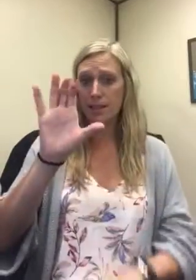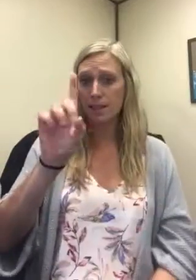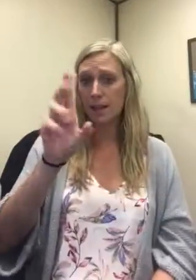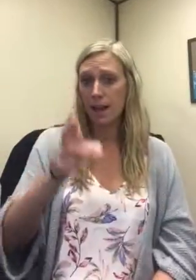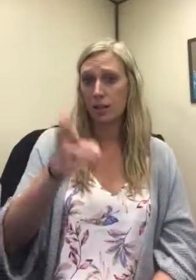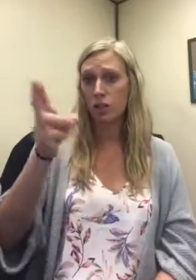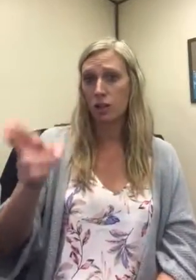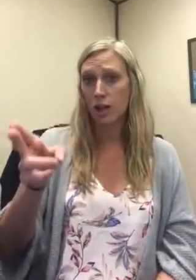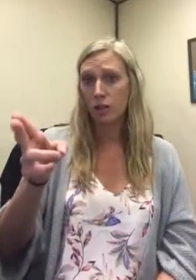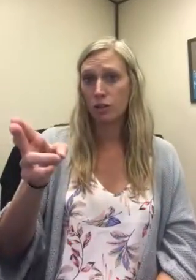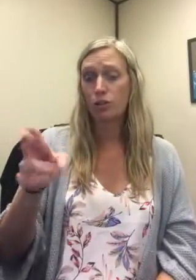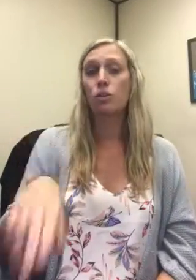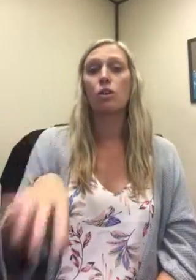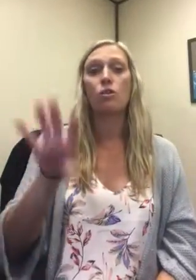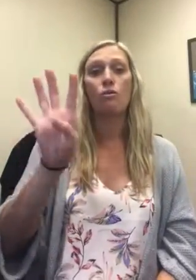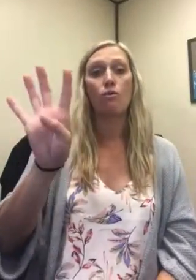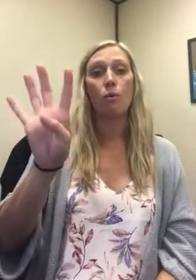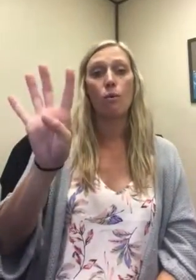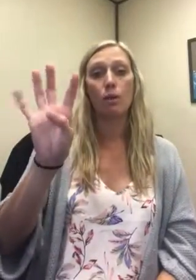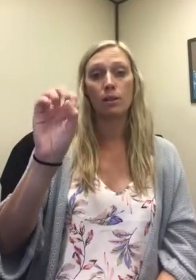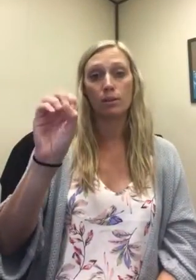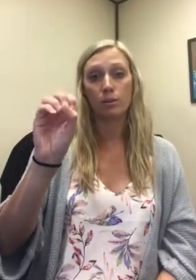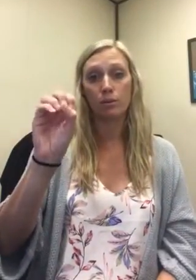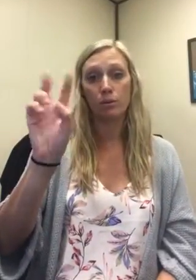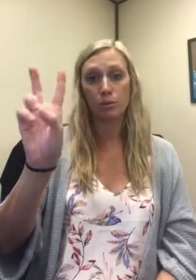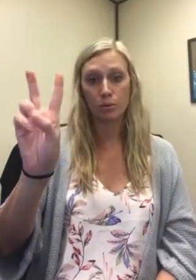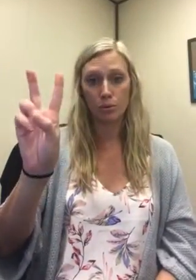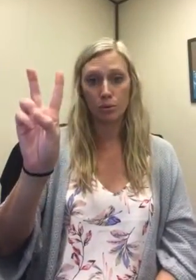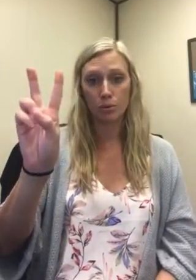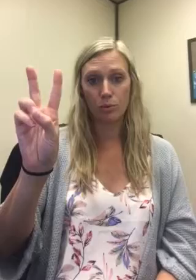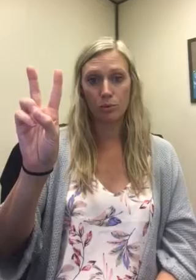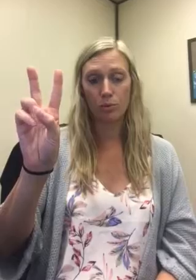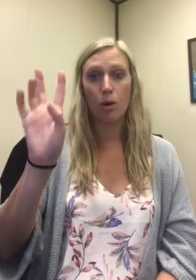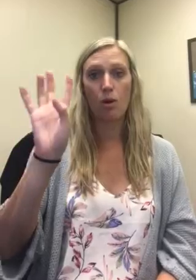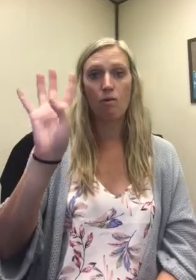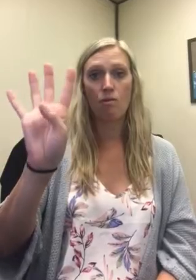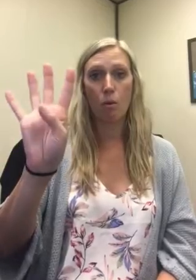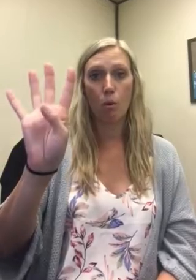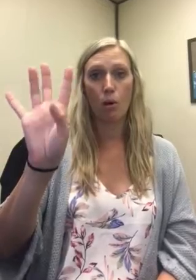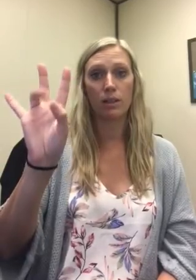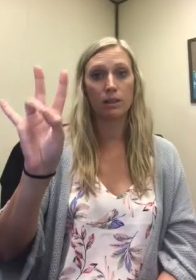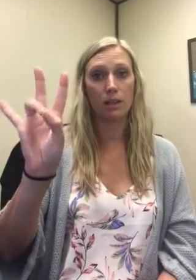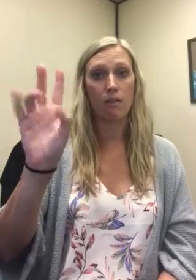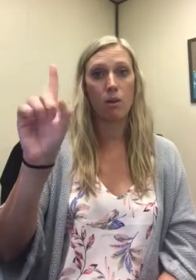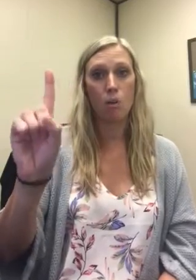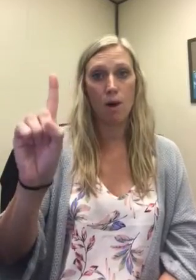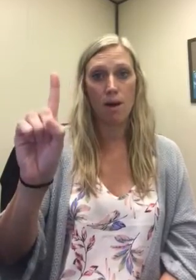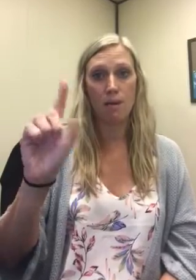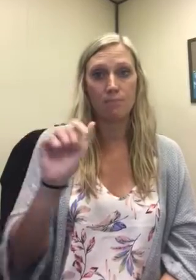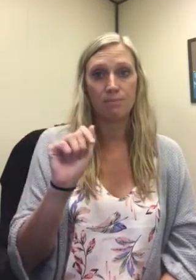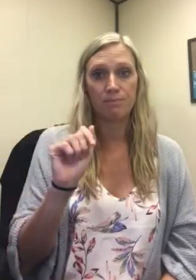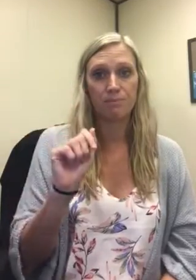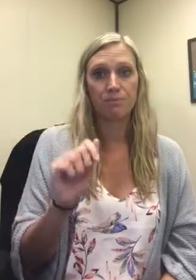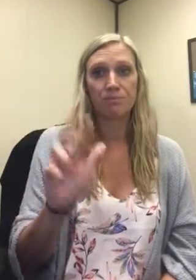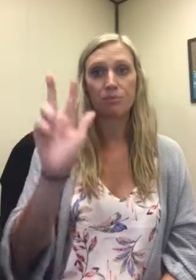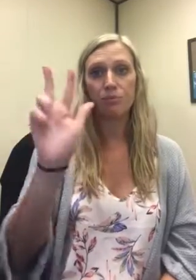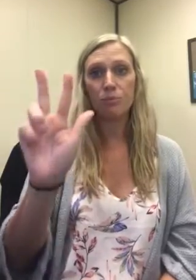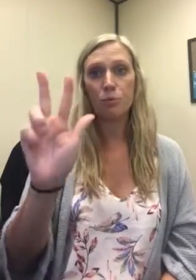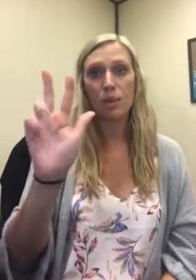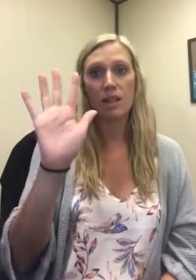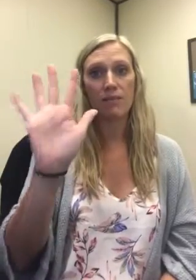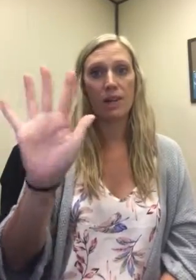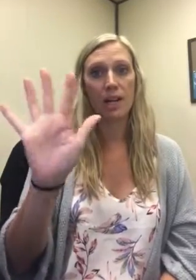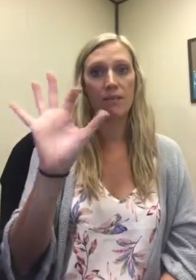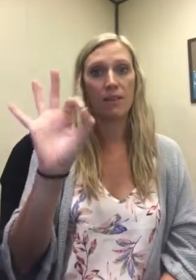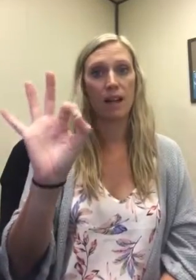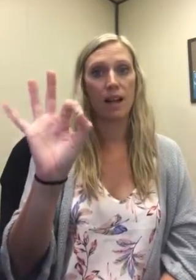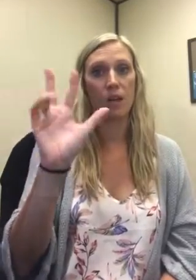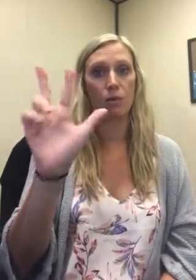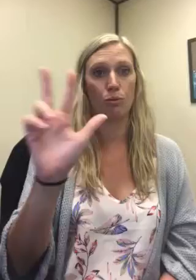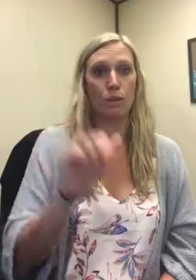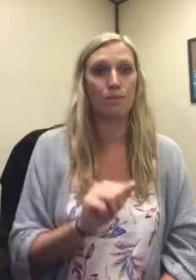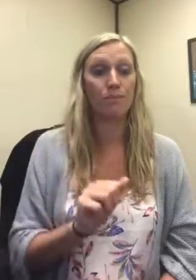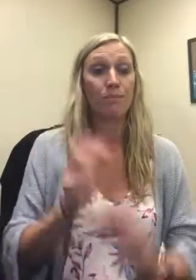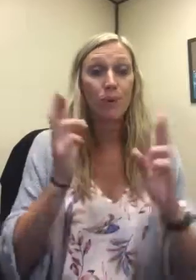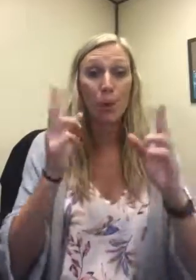402-471-3593